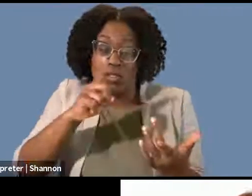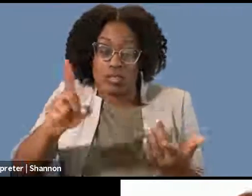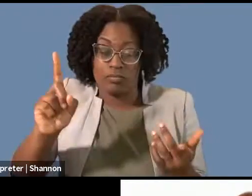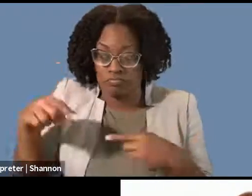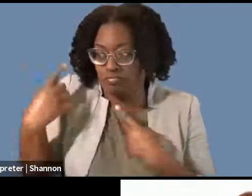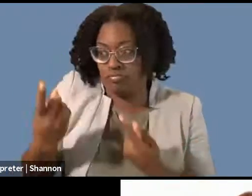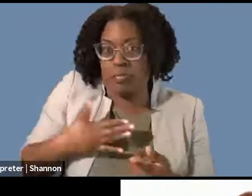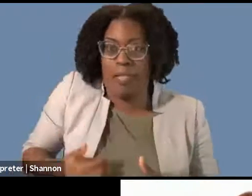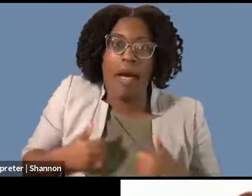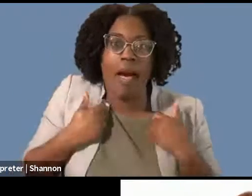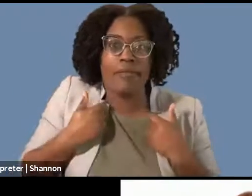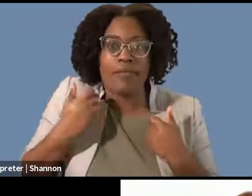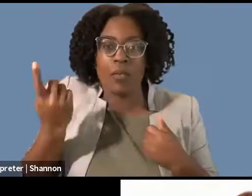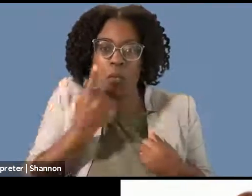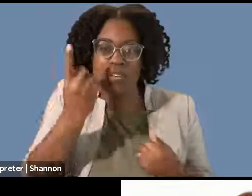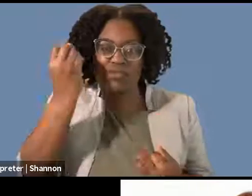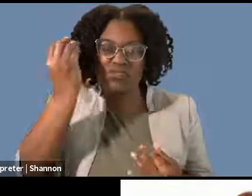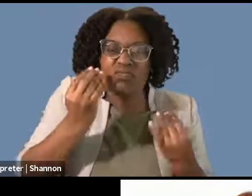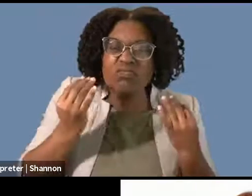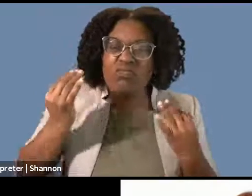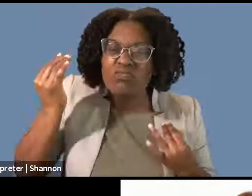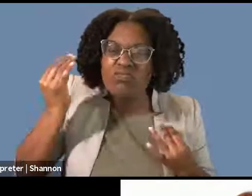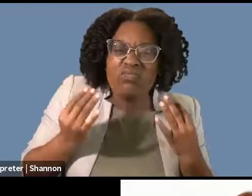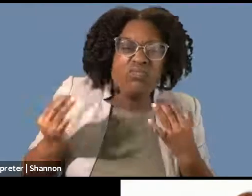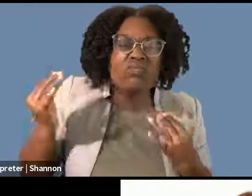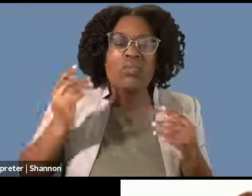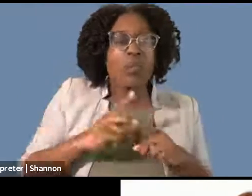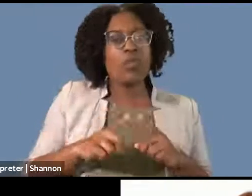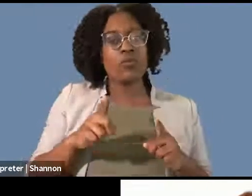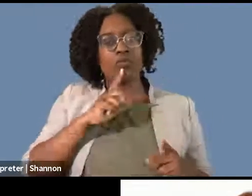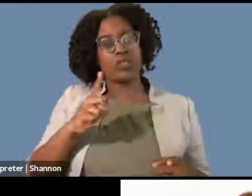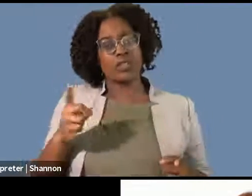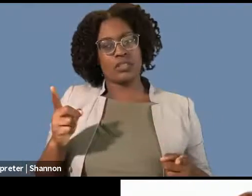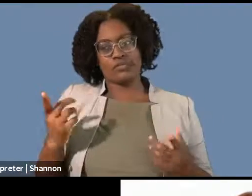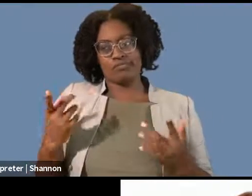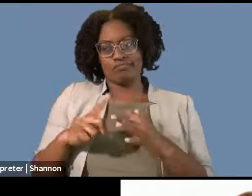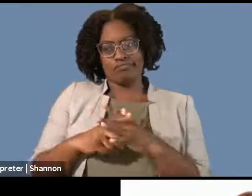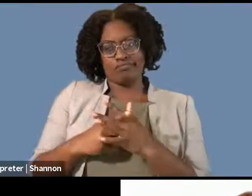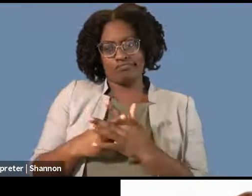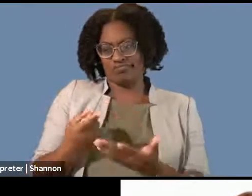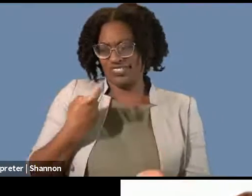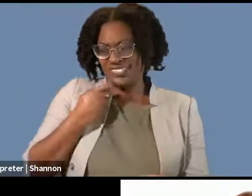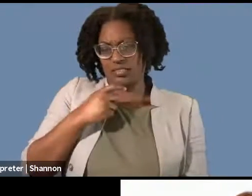we had the major events starting in 2016, really and then this last summer with the